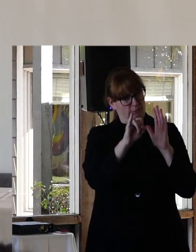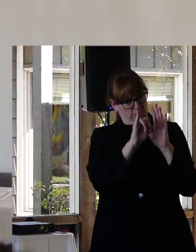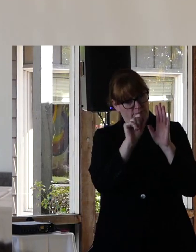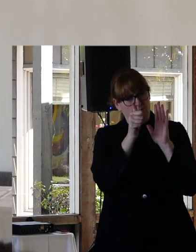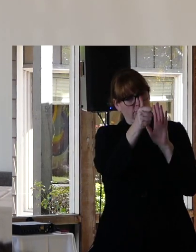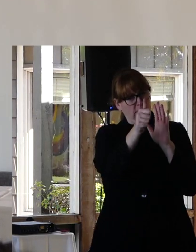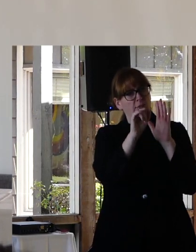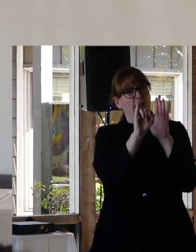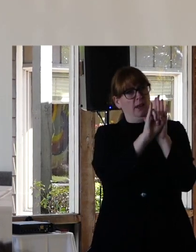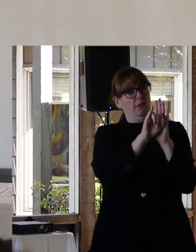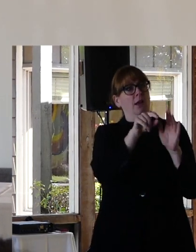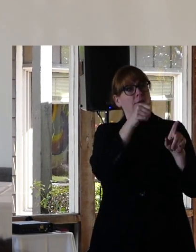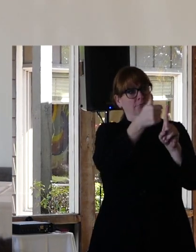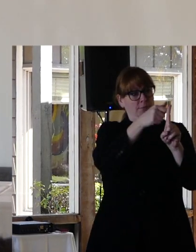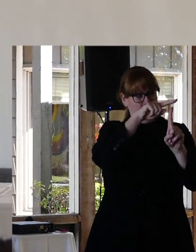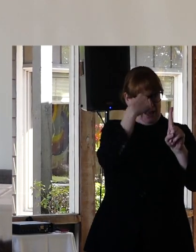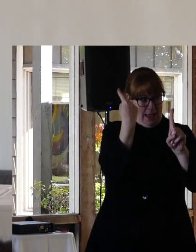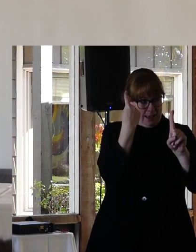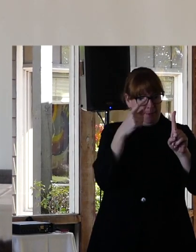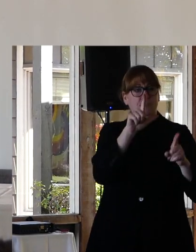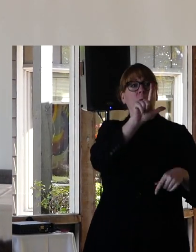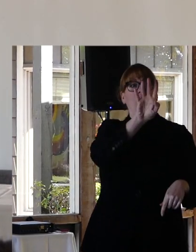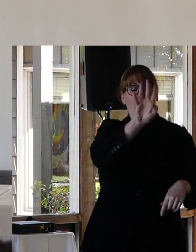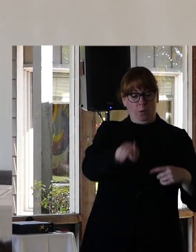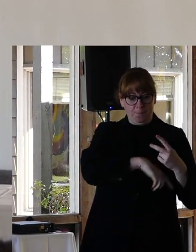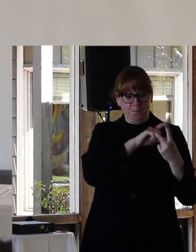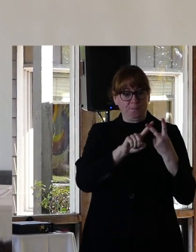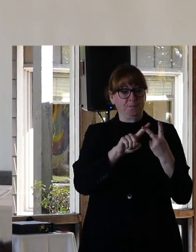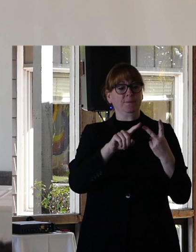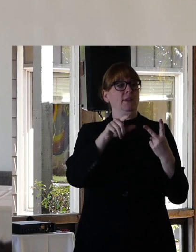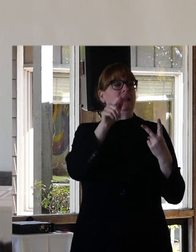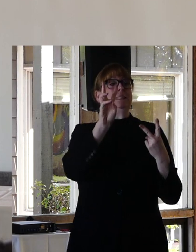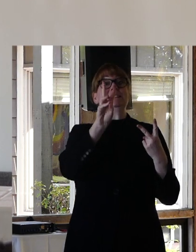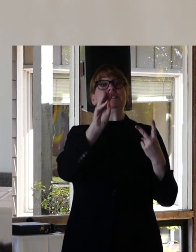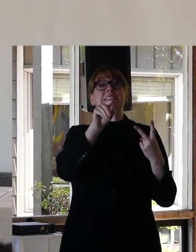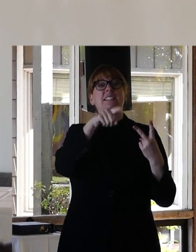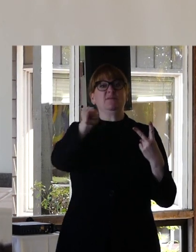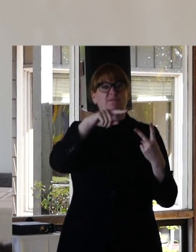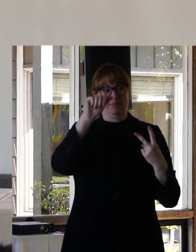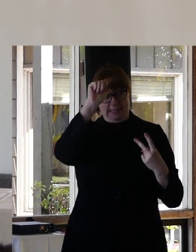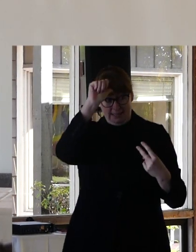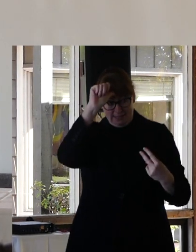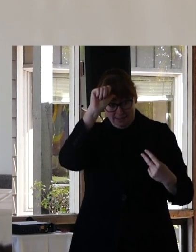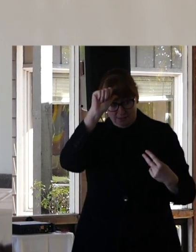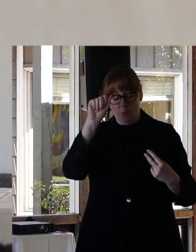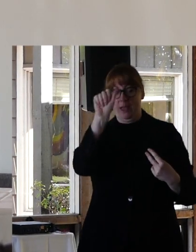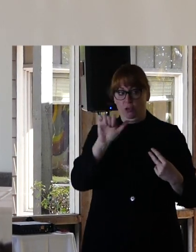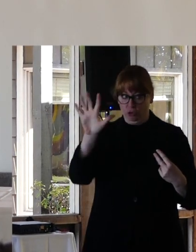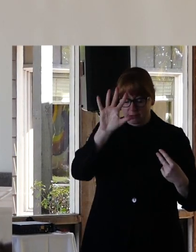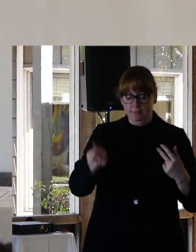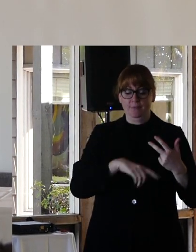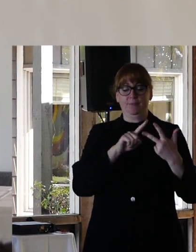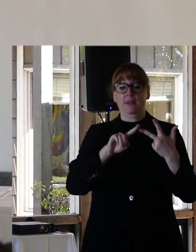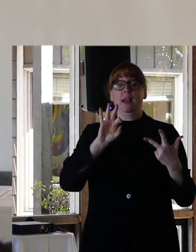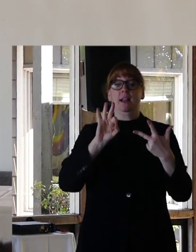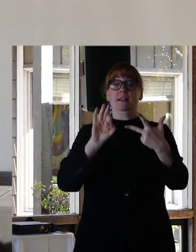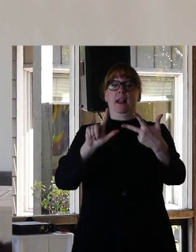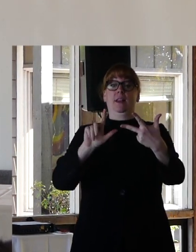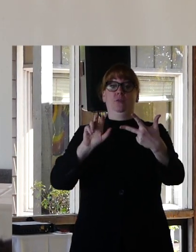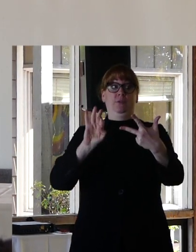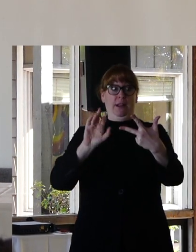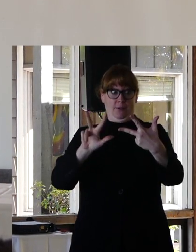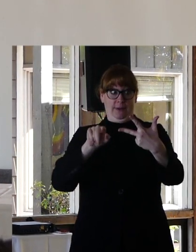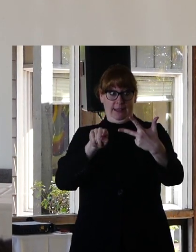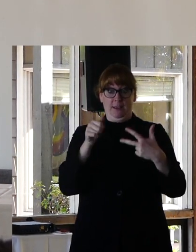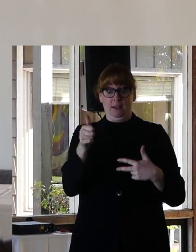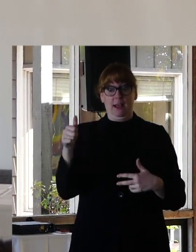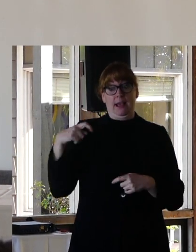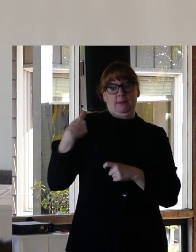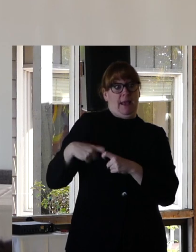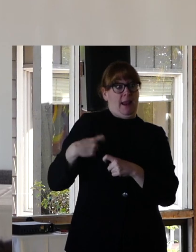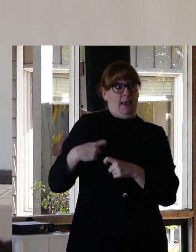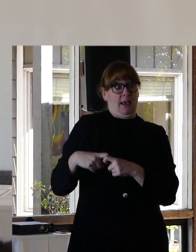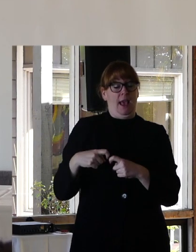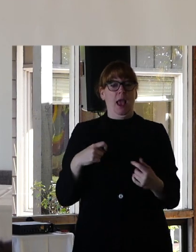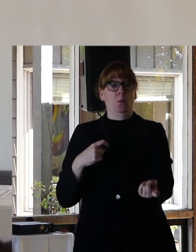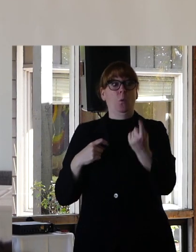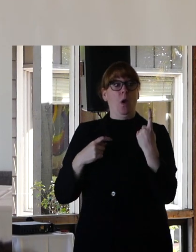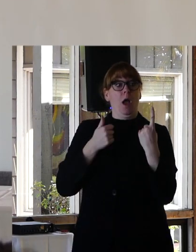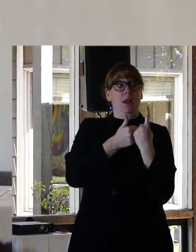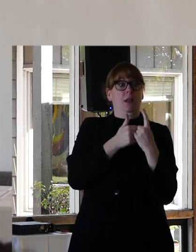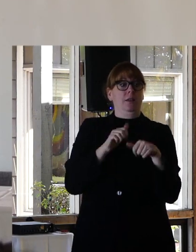60 as Asian or Indian. 93 as Hispanic. And 1 as native.